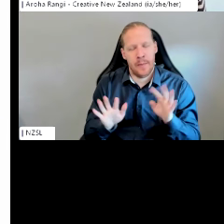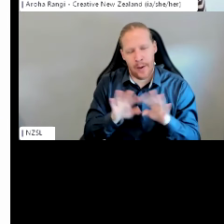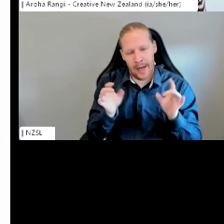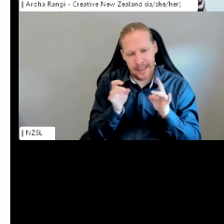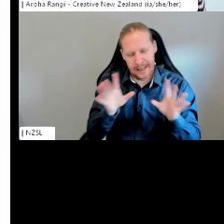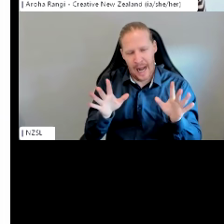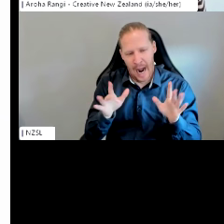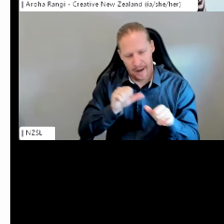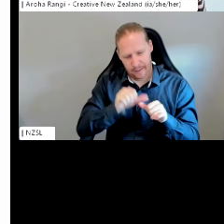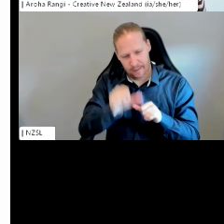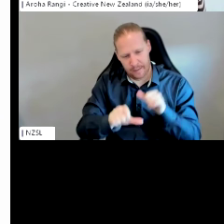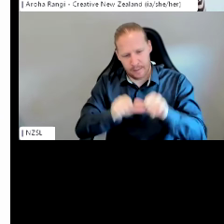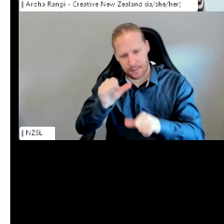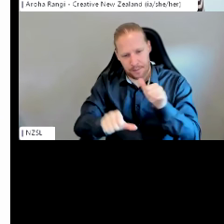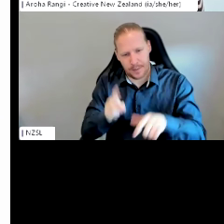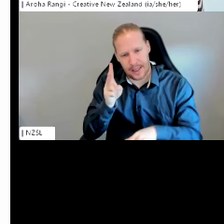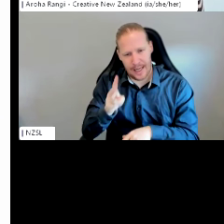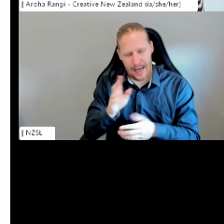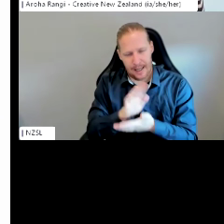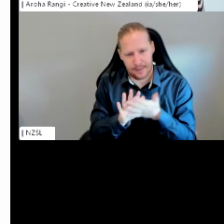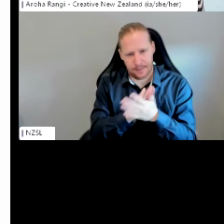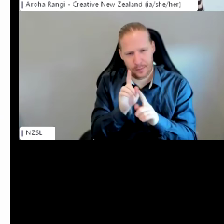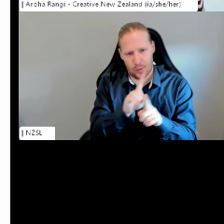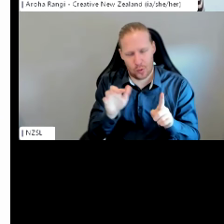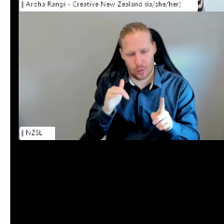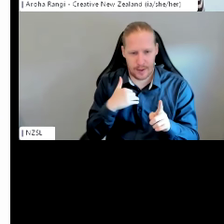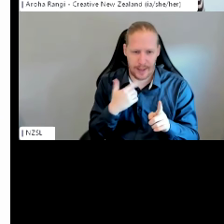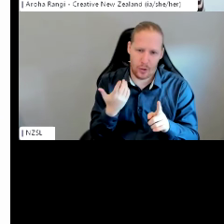you need to kind of almost like force yourself onto their radar in order to win a share of that